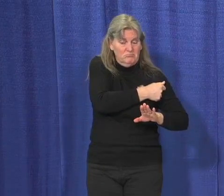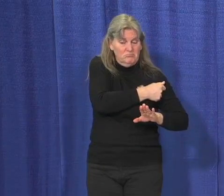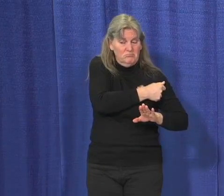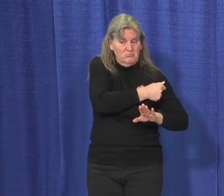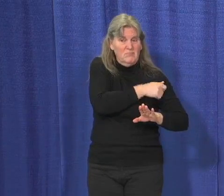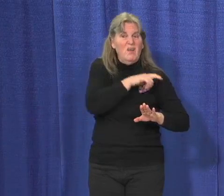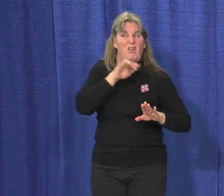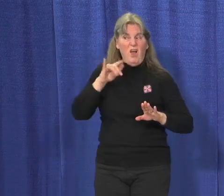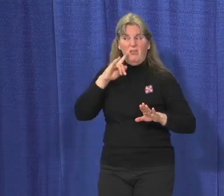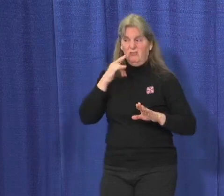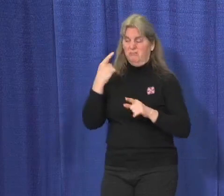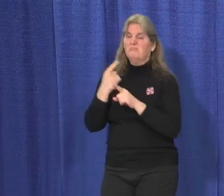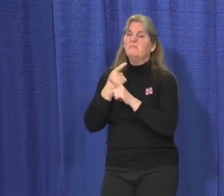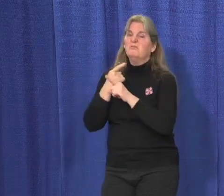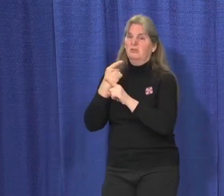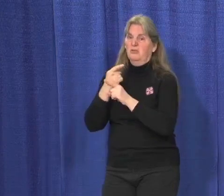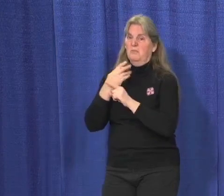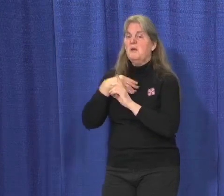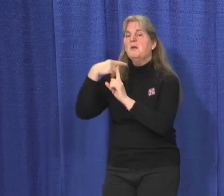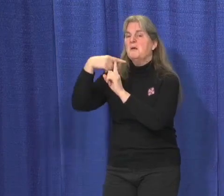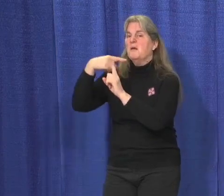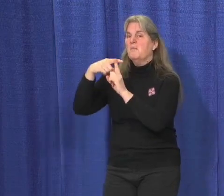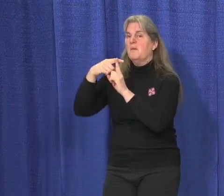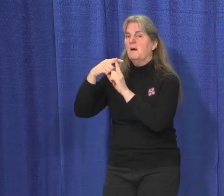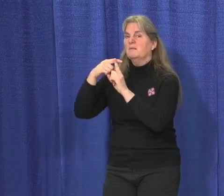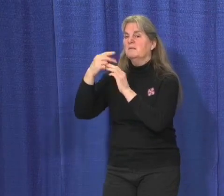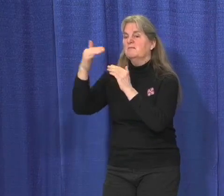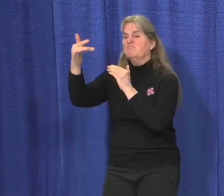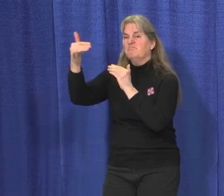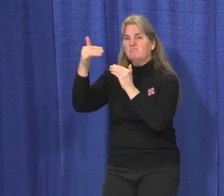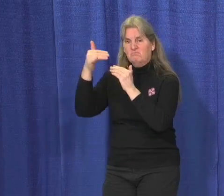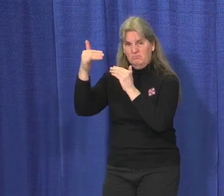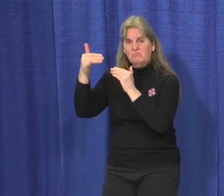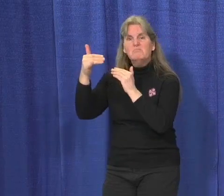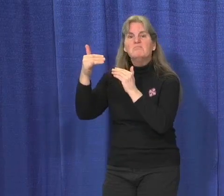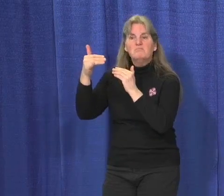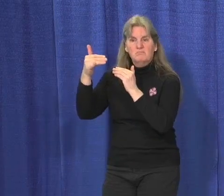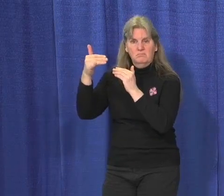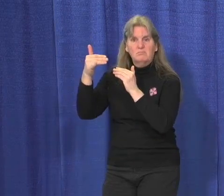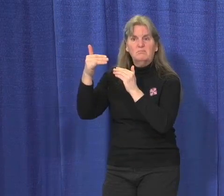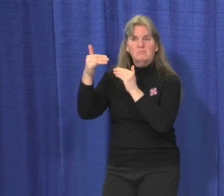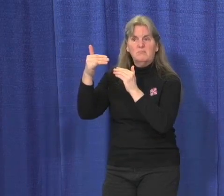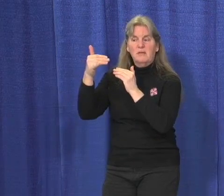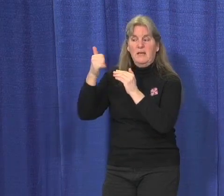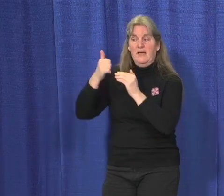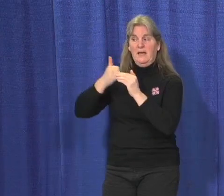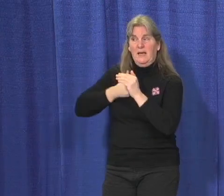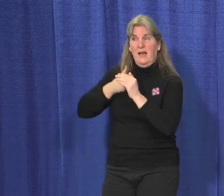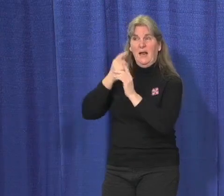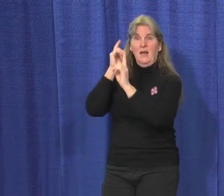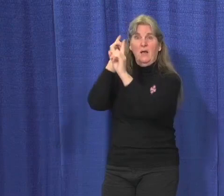information reassuring and optimistic, that those Canadian